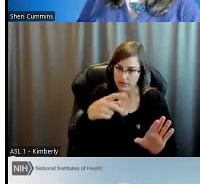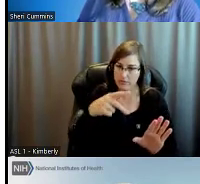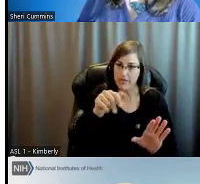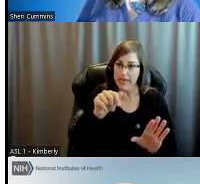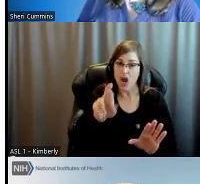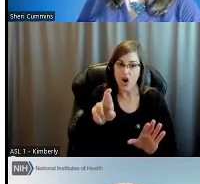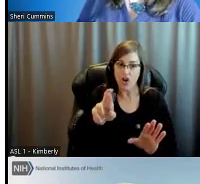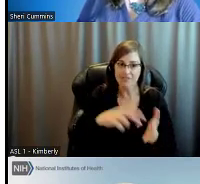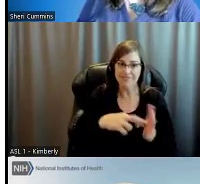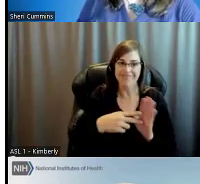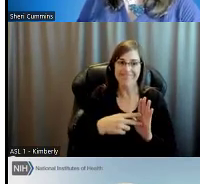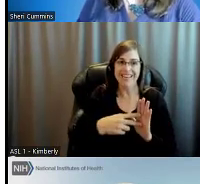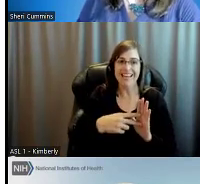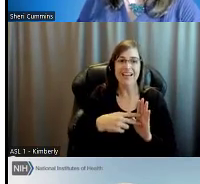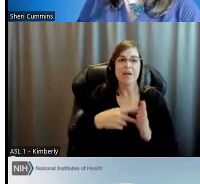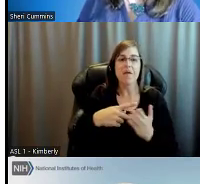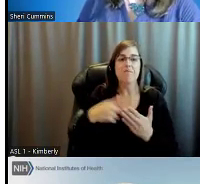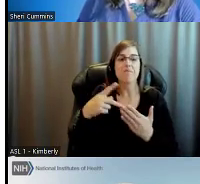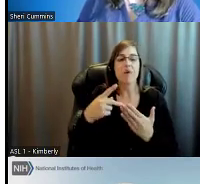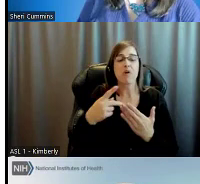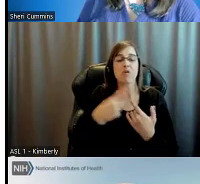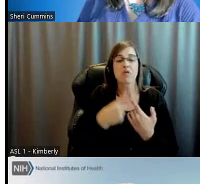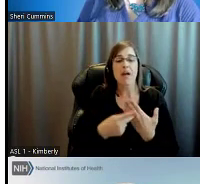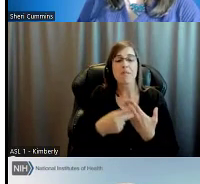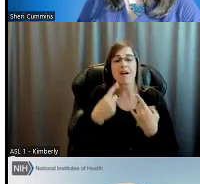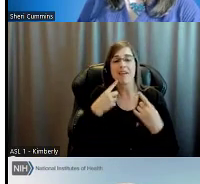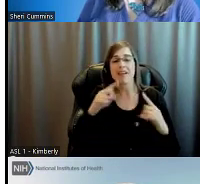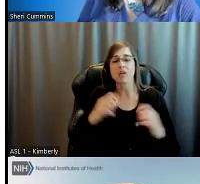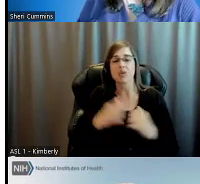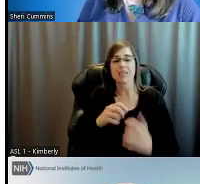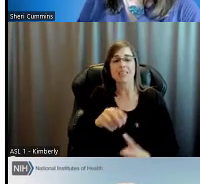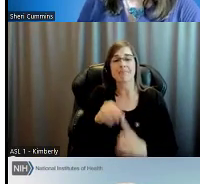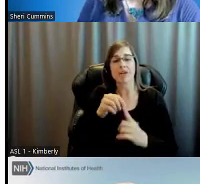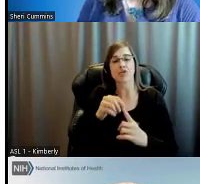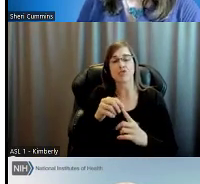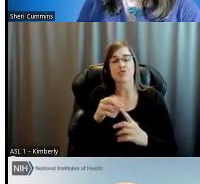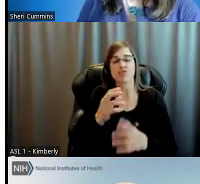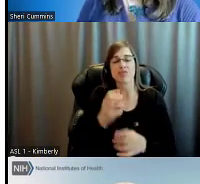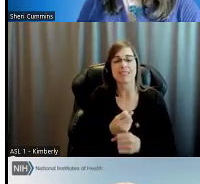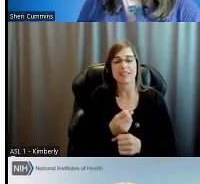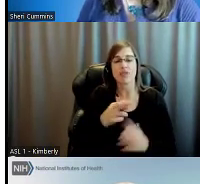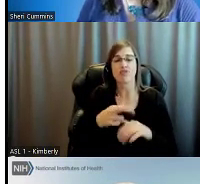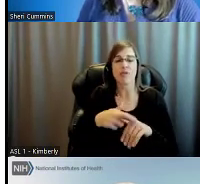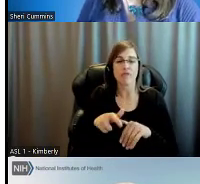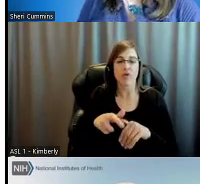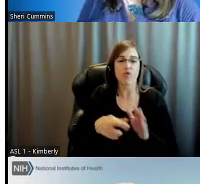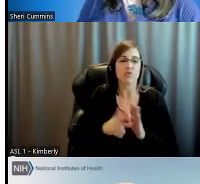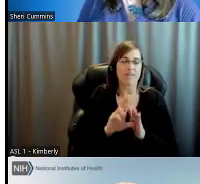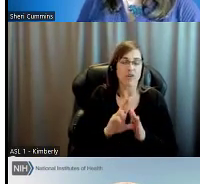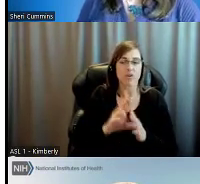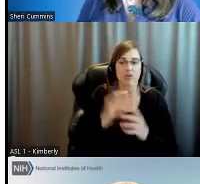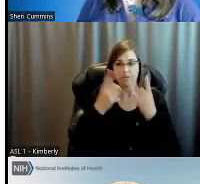which is a Program Announcement with Special Receipt, Referral and Review considerations. And I'm just going to pause here for a second